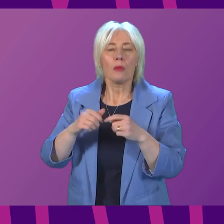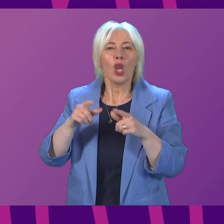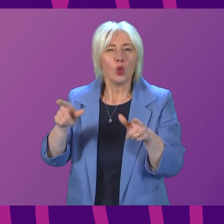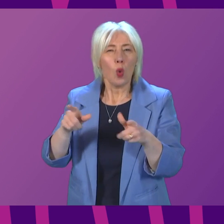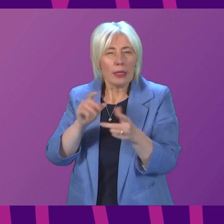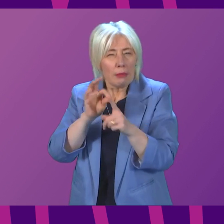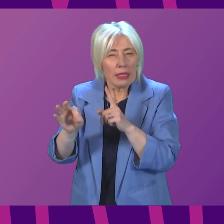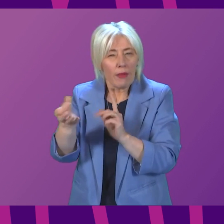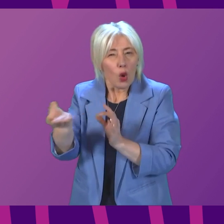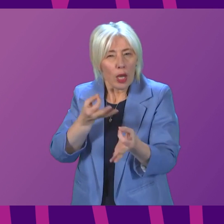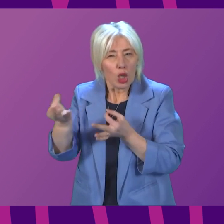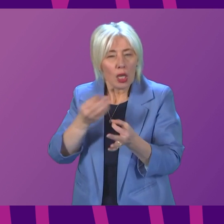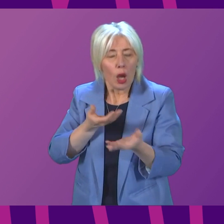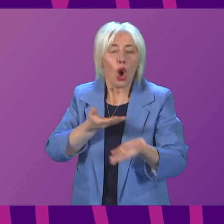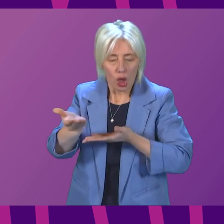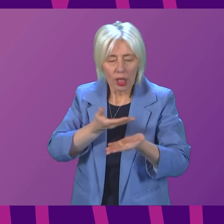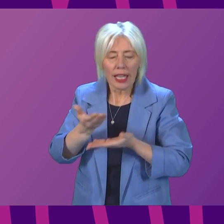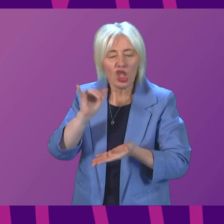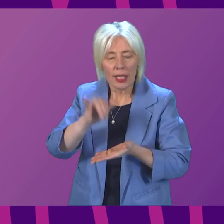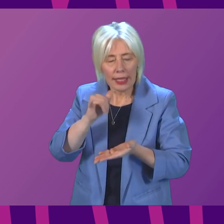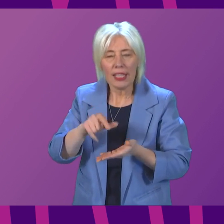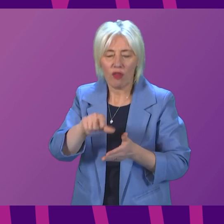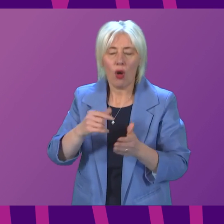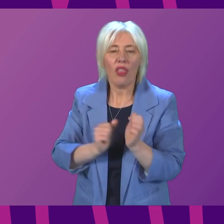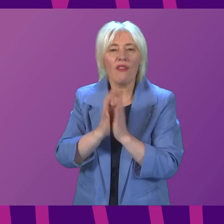On the question about consultation with the Scottish Fire and Rescue Service, we are providing